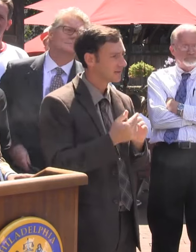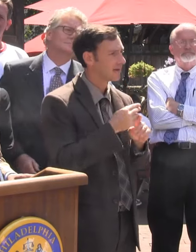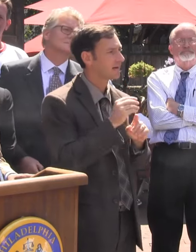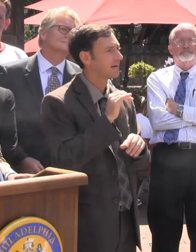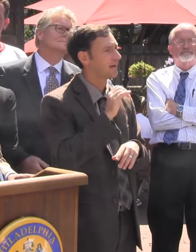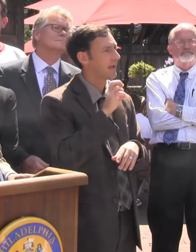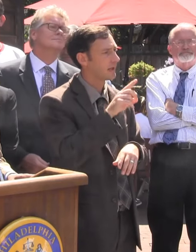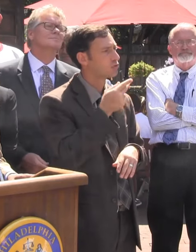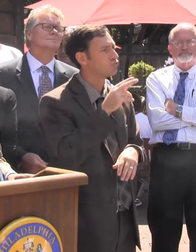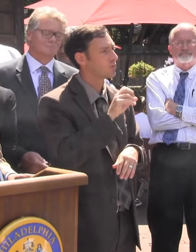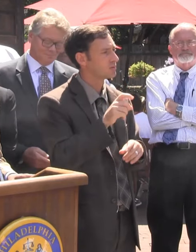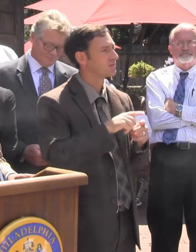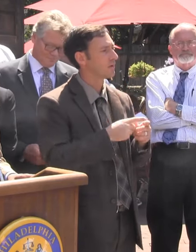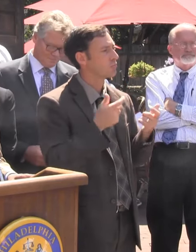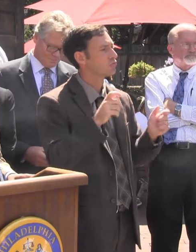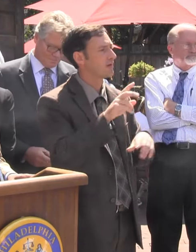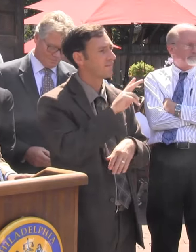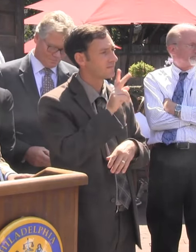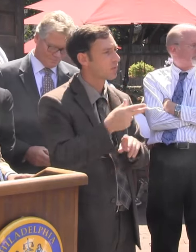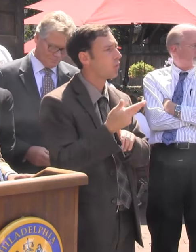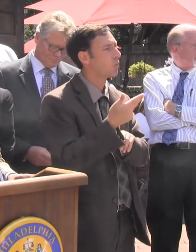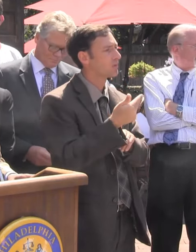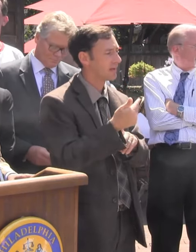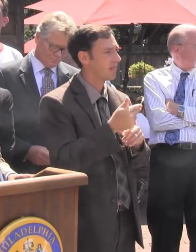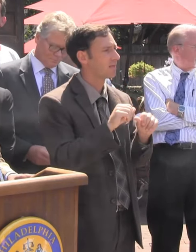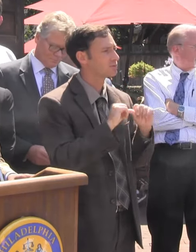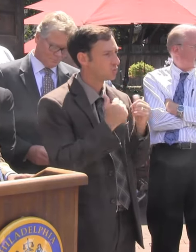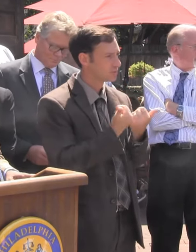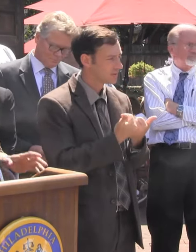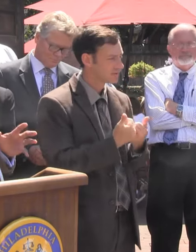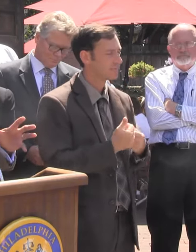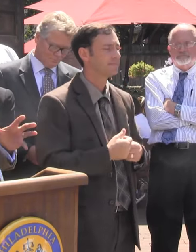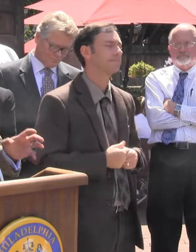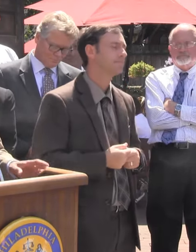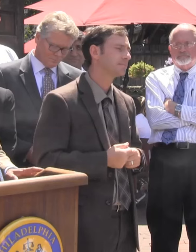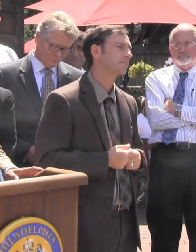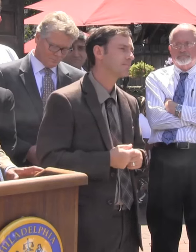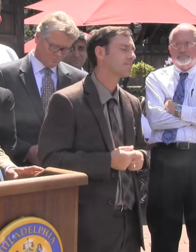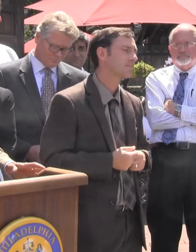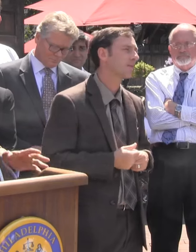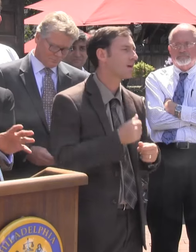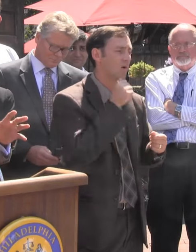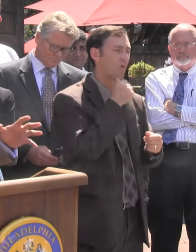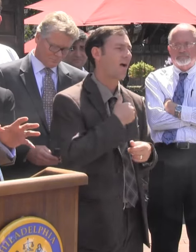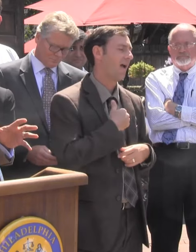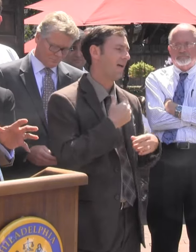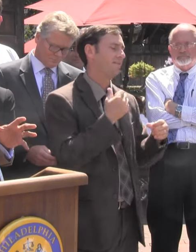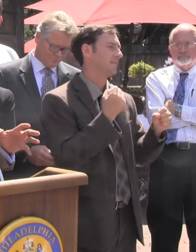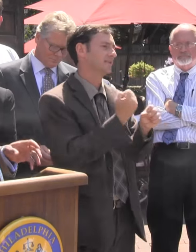from the Greater Philadelphia Hotel Association. I don't have numbers and I can't directly